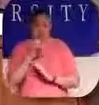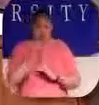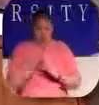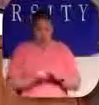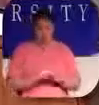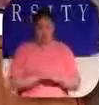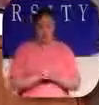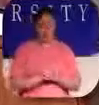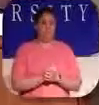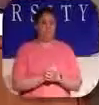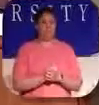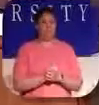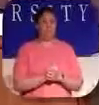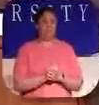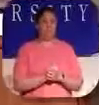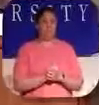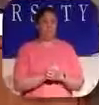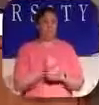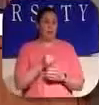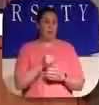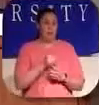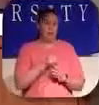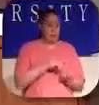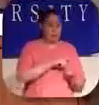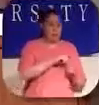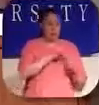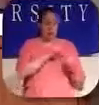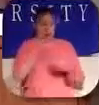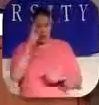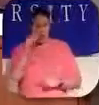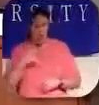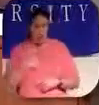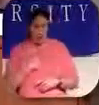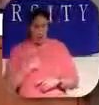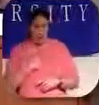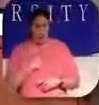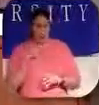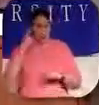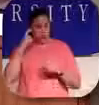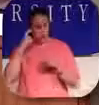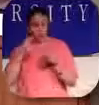"Drastically," meaning: there's a shift for me and it's--You will notice if you just watch me in that setting